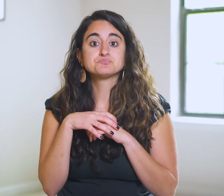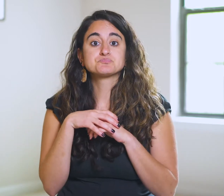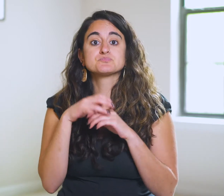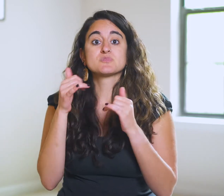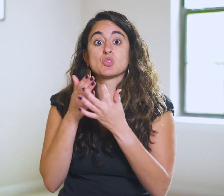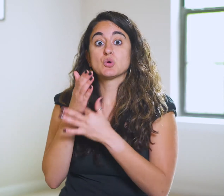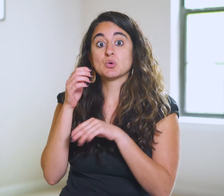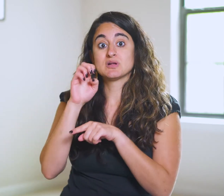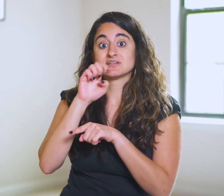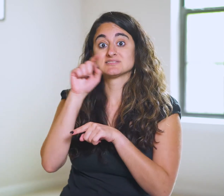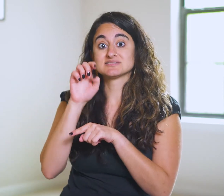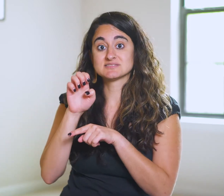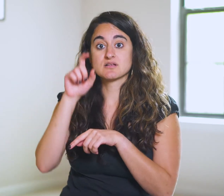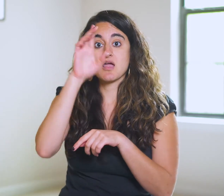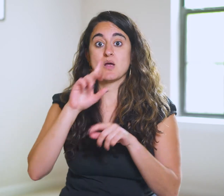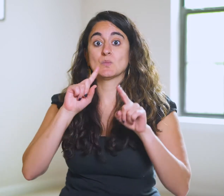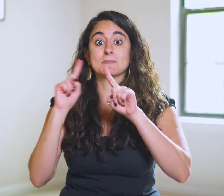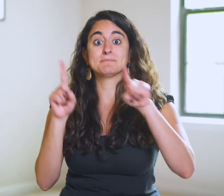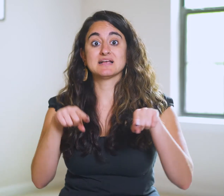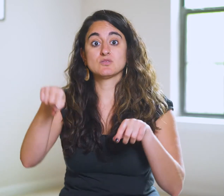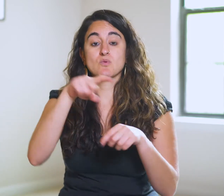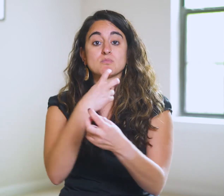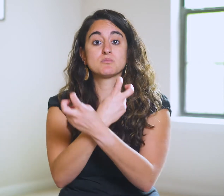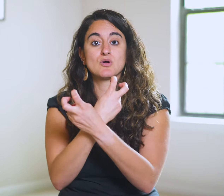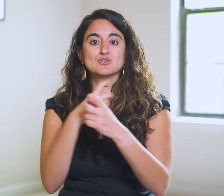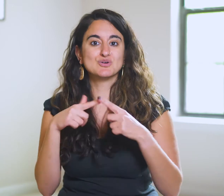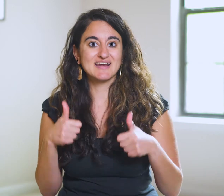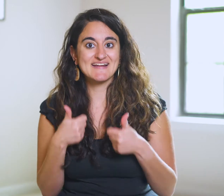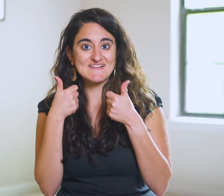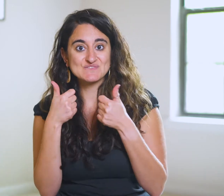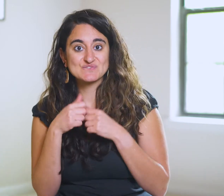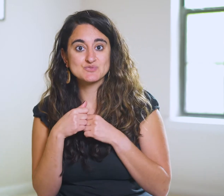Through Ezekiel, God commands the bones to live.